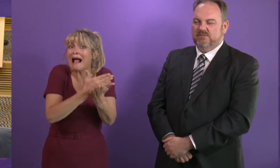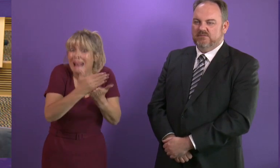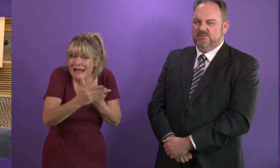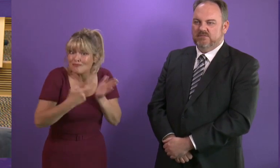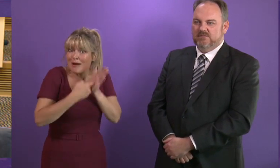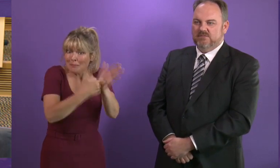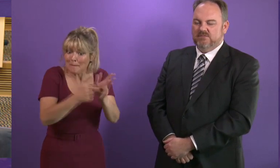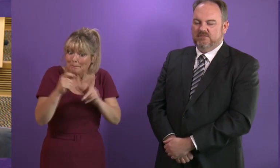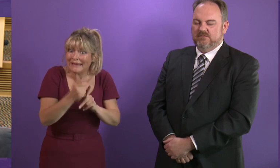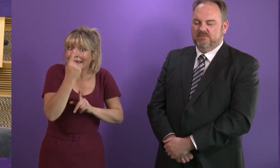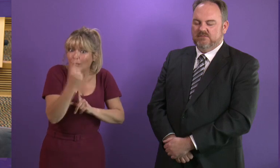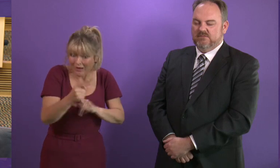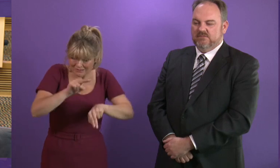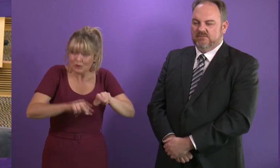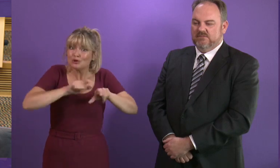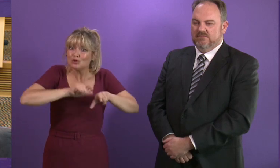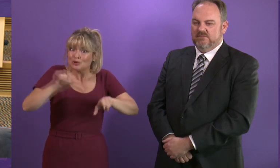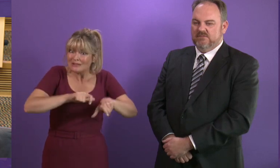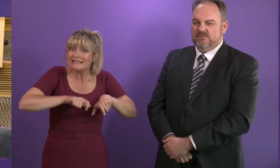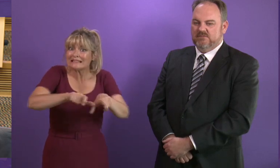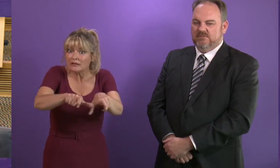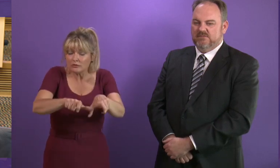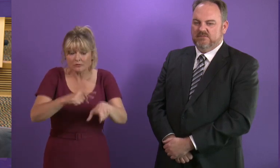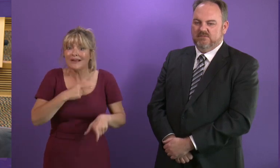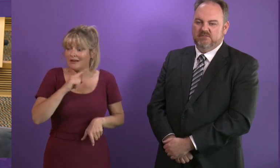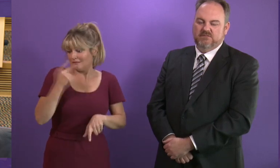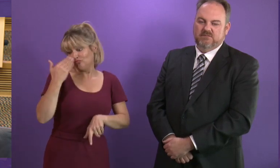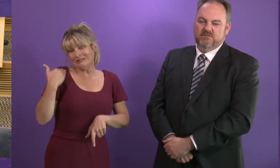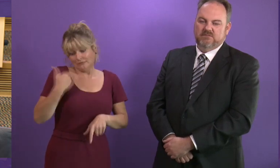majority of primary 1 teachers believe that the children in their classes had a positive